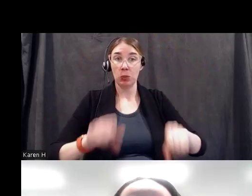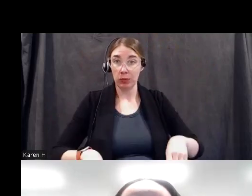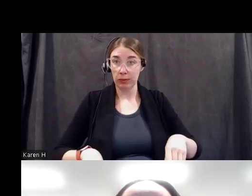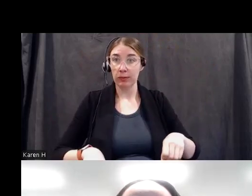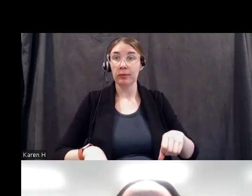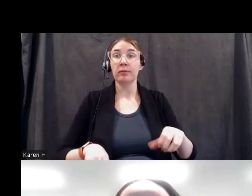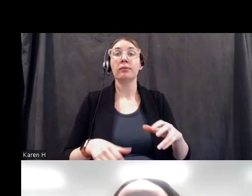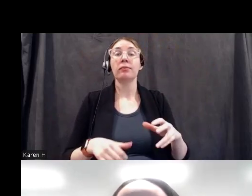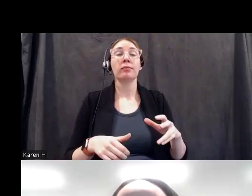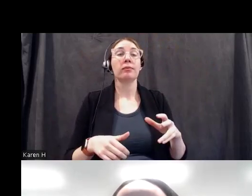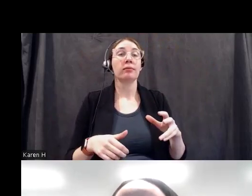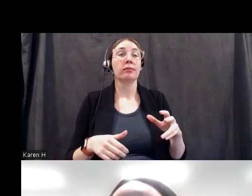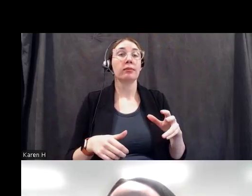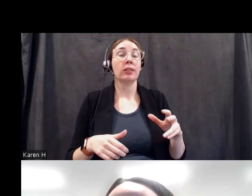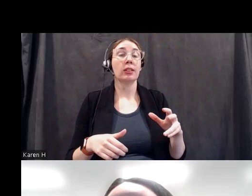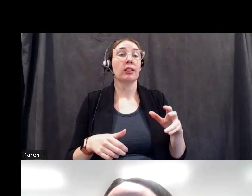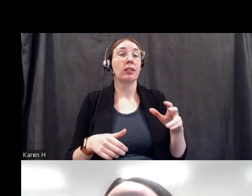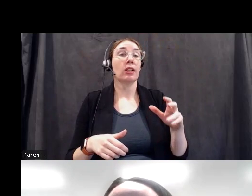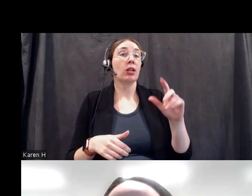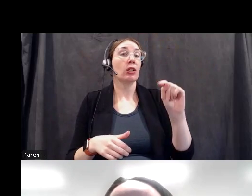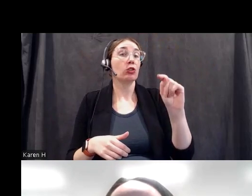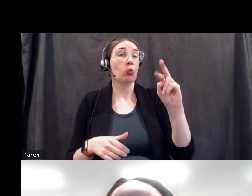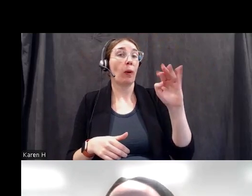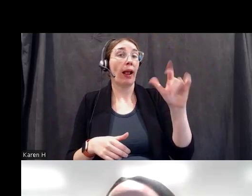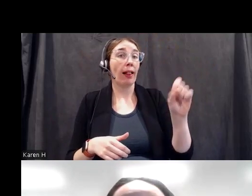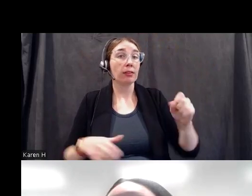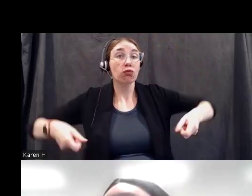crusher-line trails that are wheelchair accessible, really any kind of wheelchair,